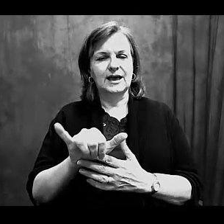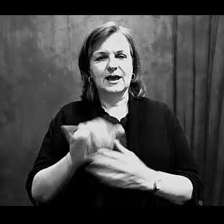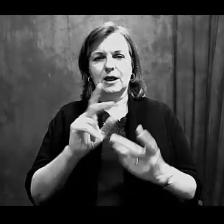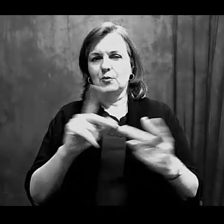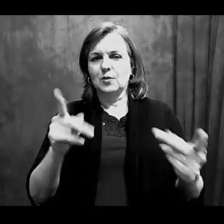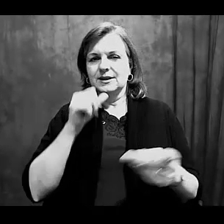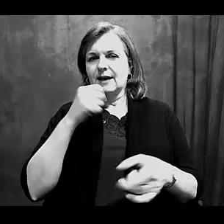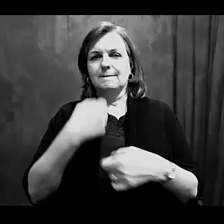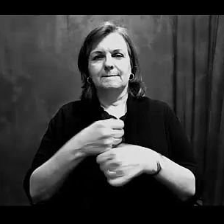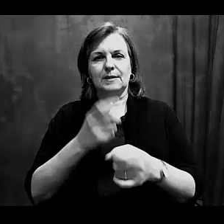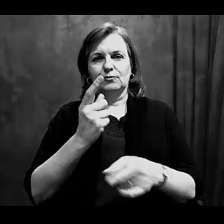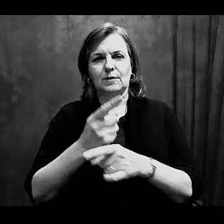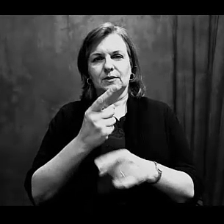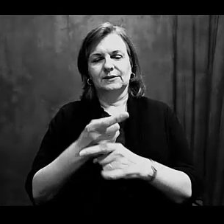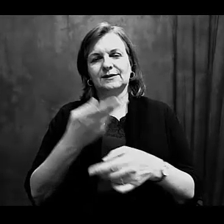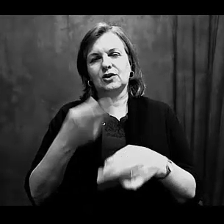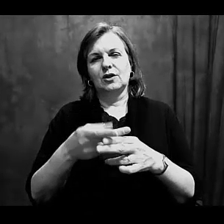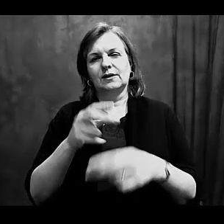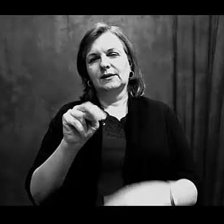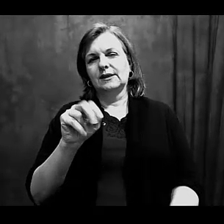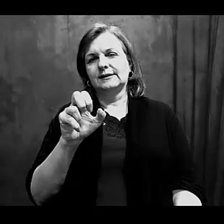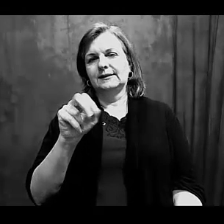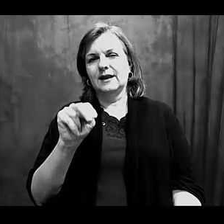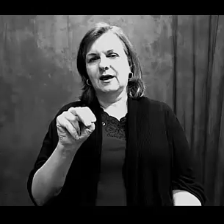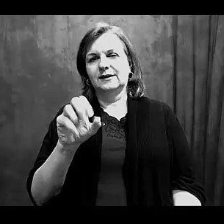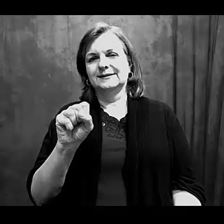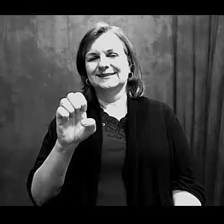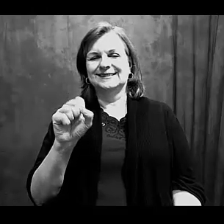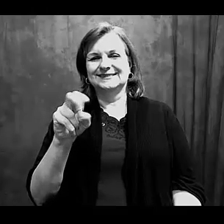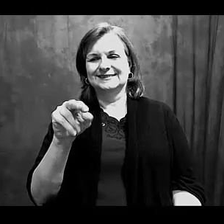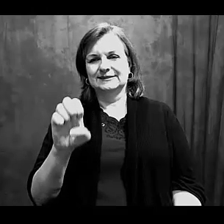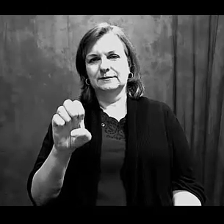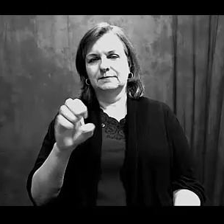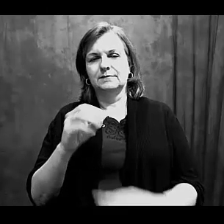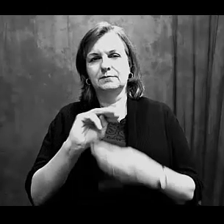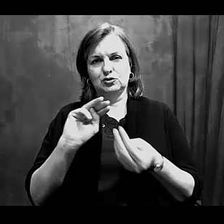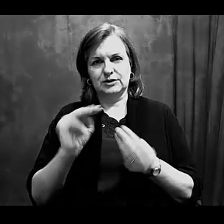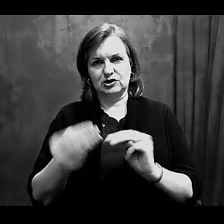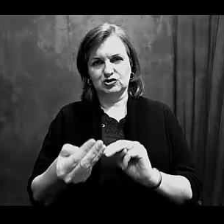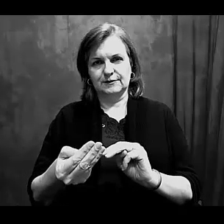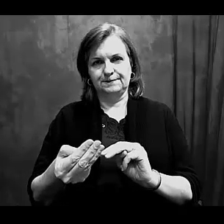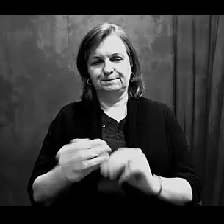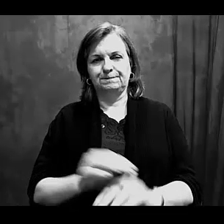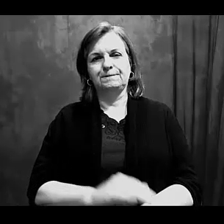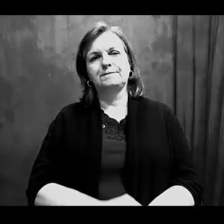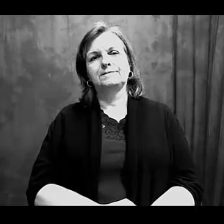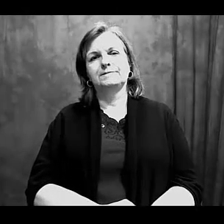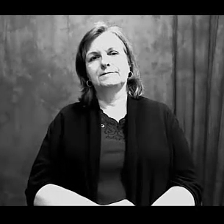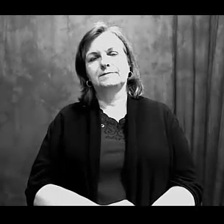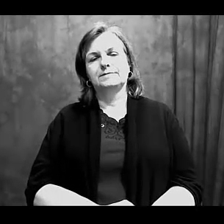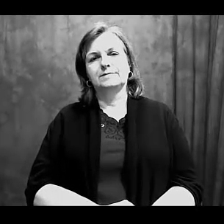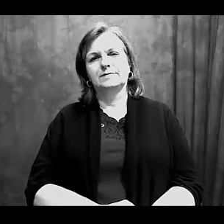so this protein would never be made properly -- we call a nonsense mutation